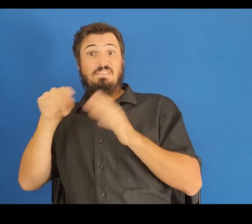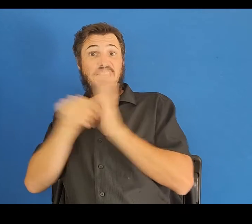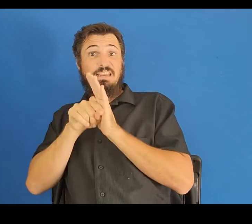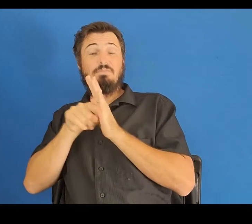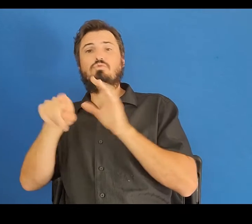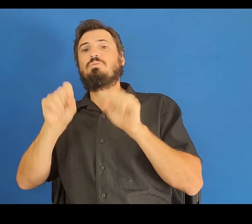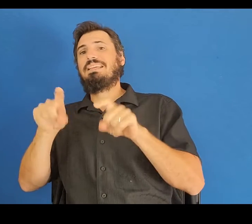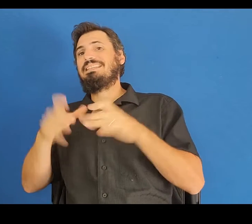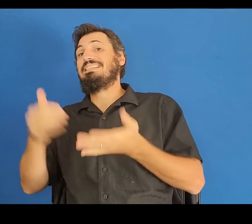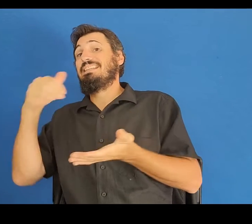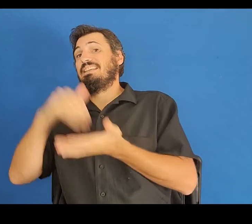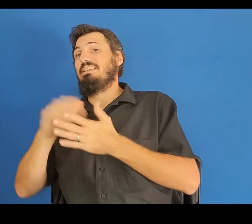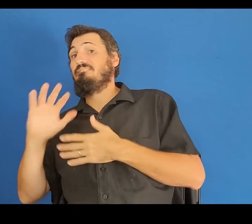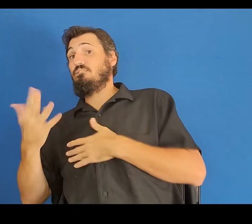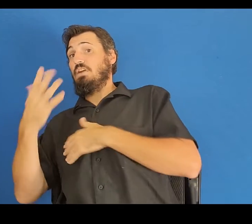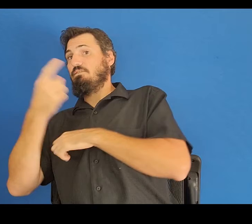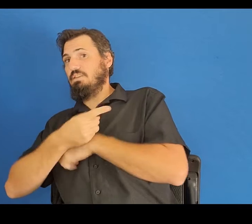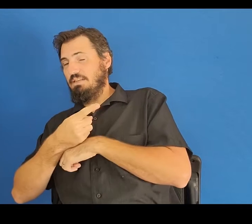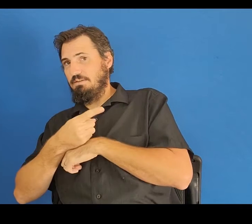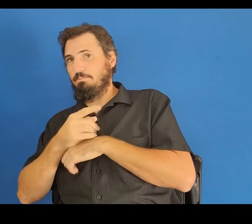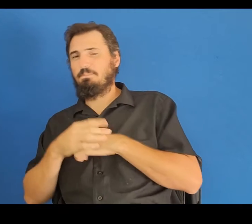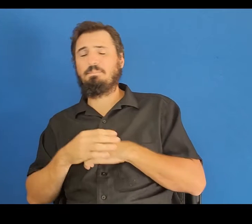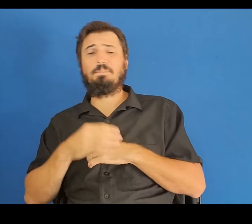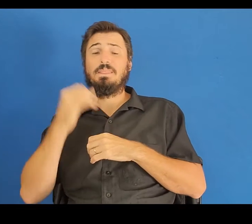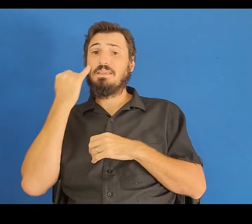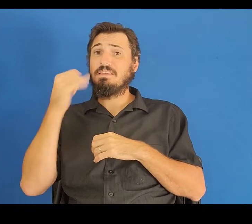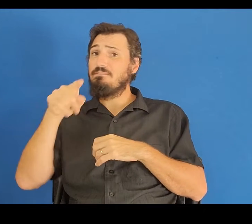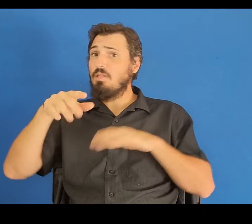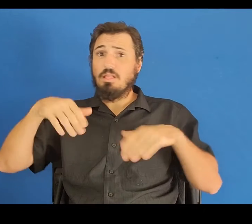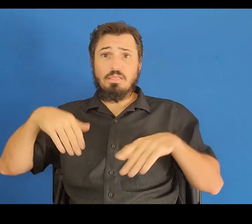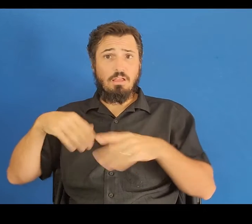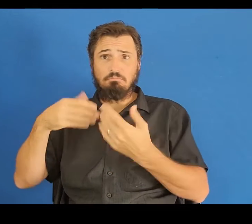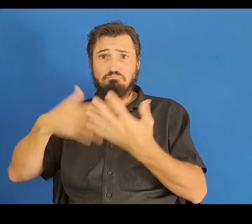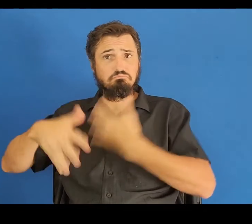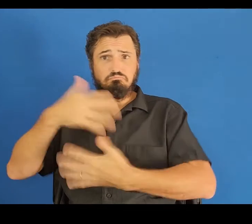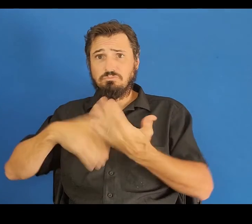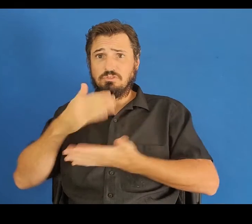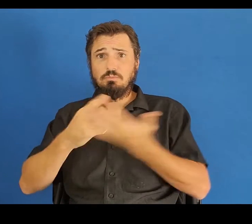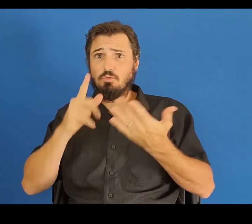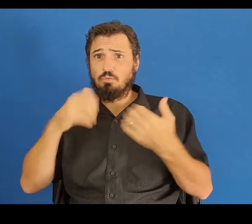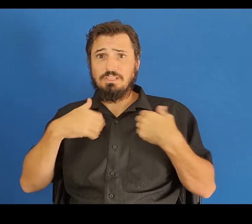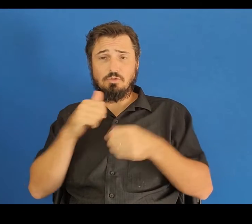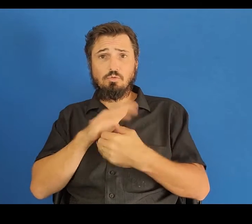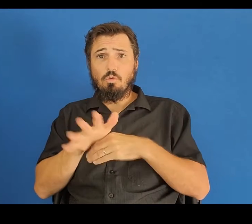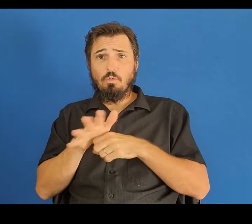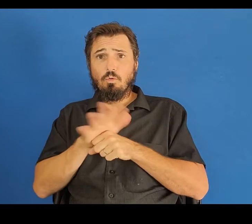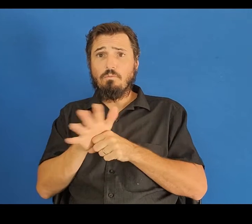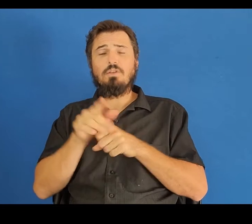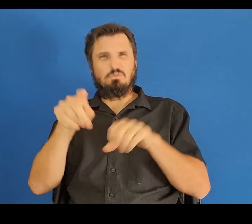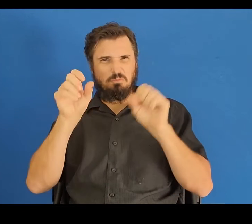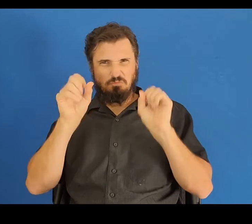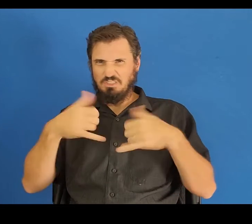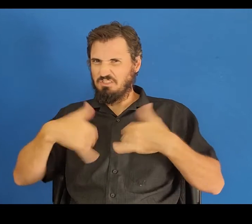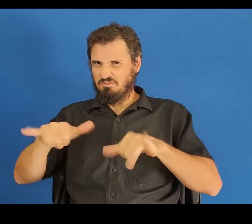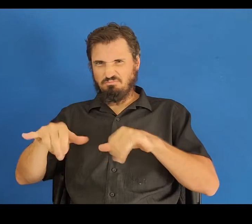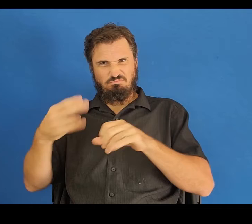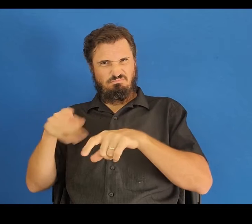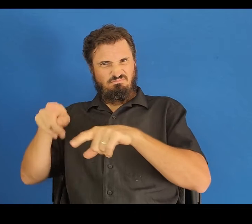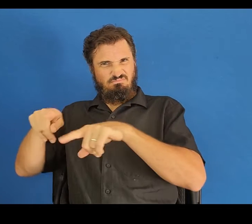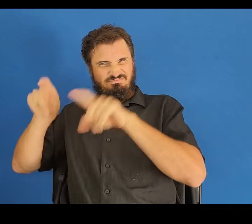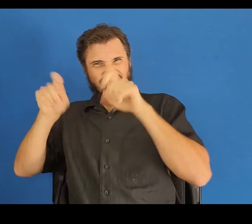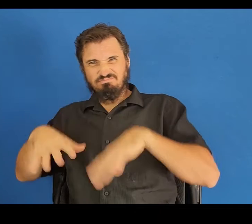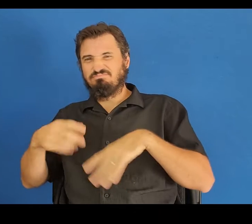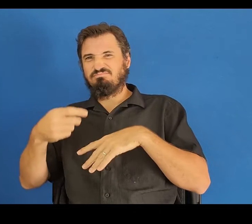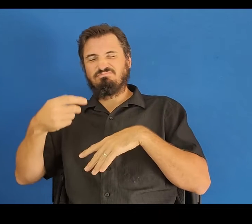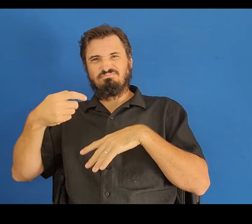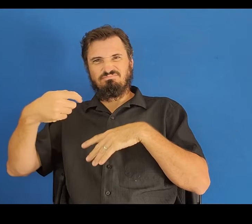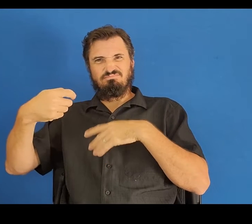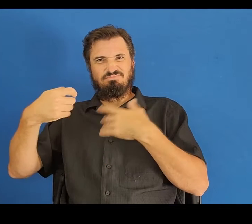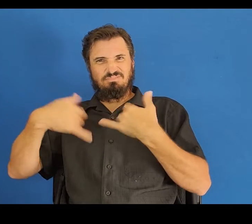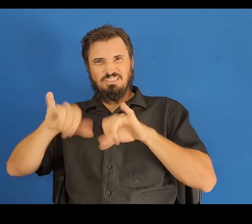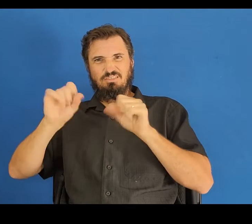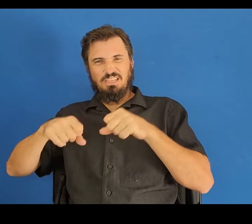Even if you haven’t been exposed, you can use a test as an extra precaution if you’re planning to visit someone who may be more vulnerable, or before gathering indoors with others